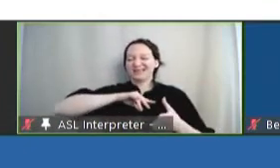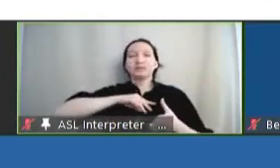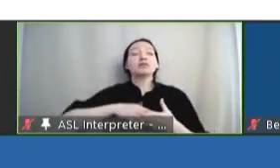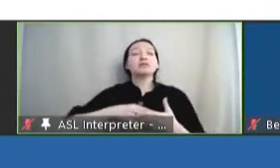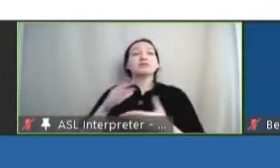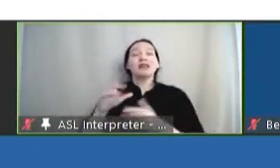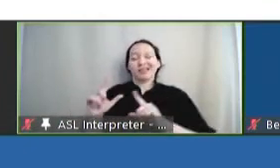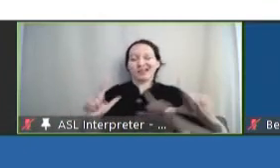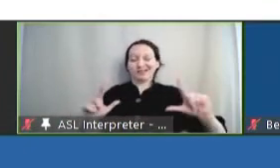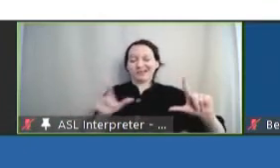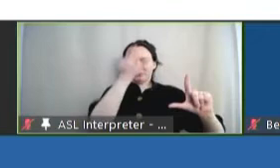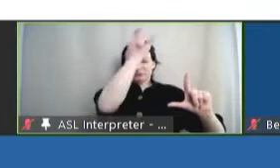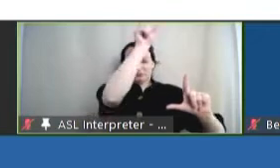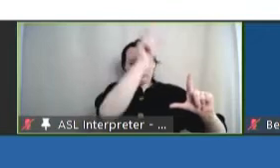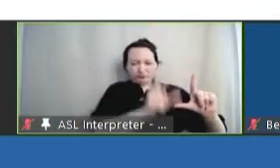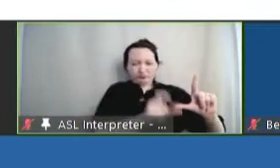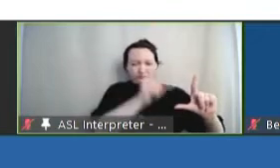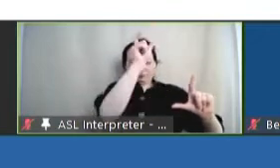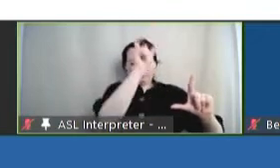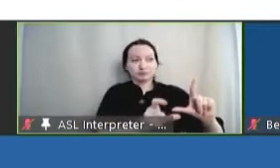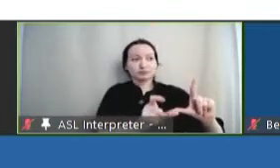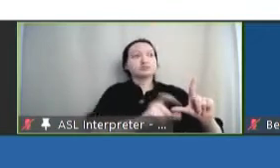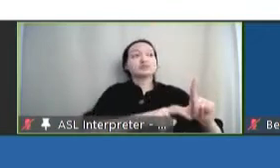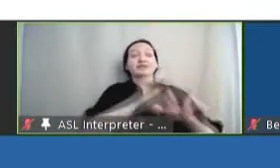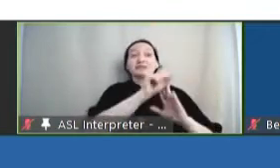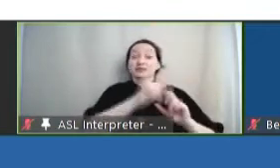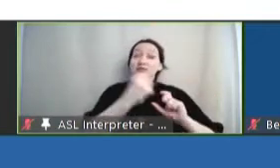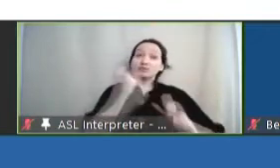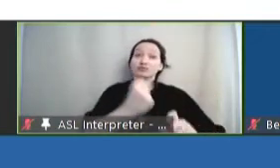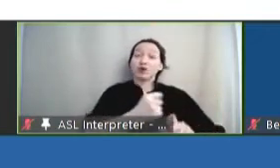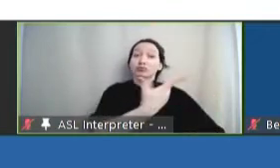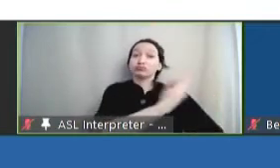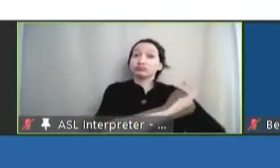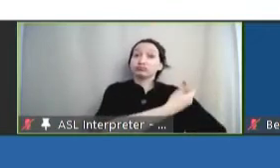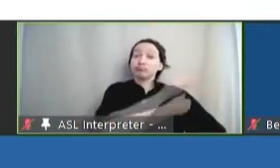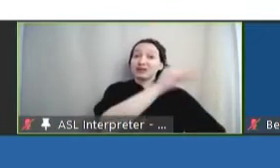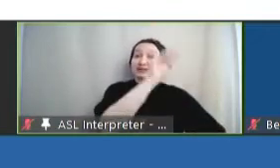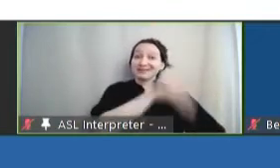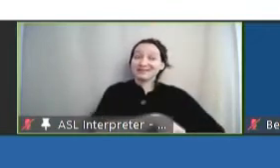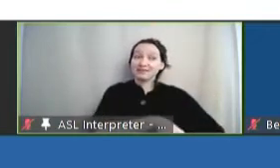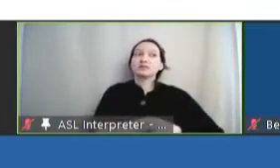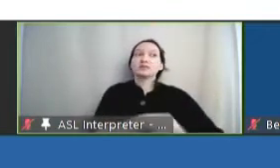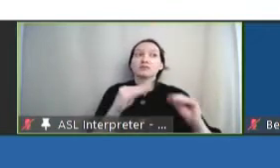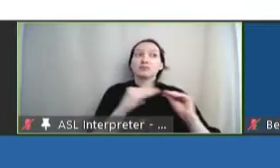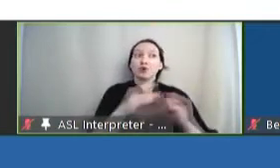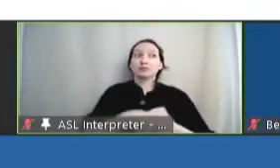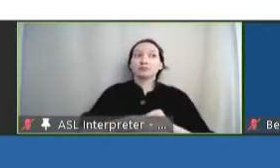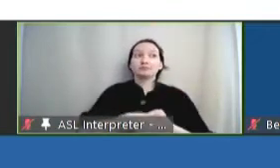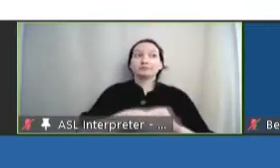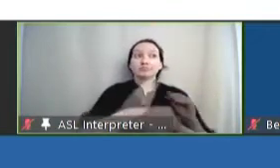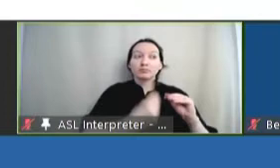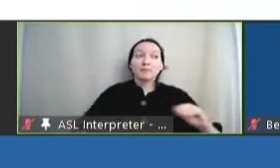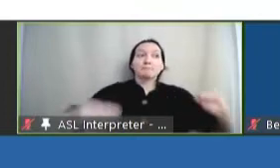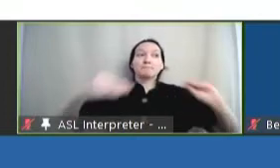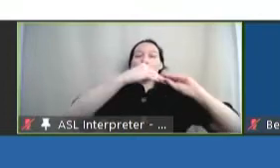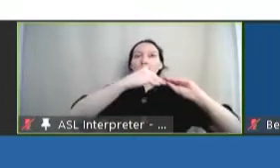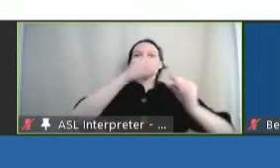of the figure, states with higher vaccination rates had higher or greater reductions in